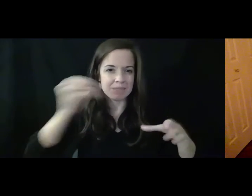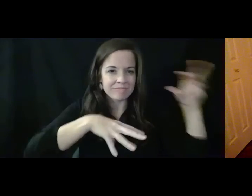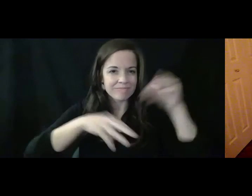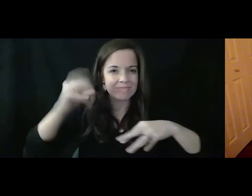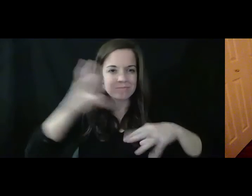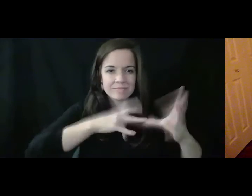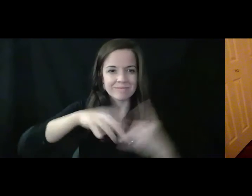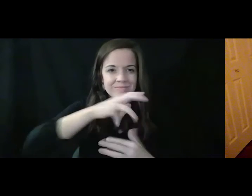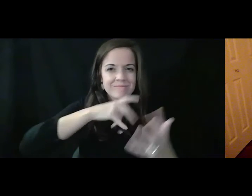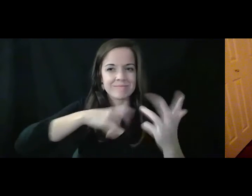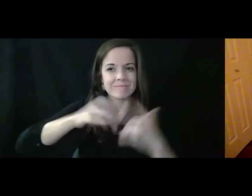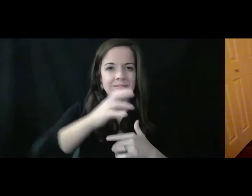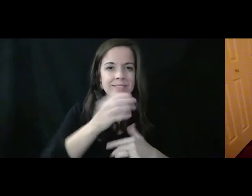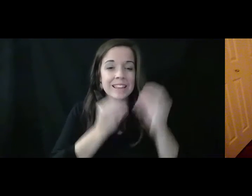out on the weathered wooden porch like we did.